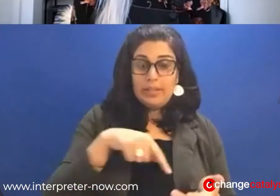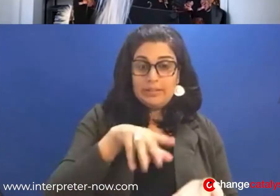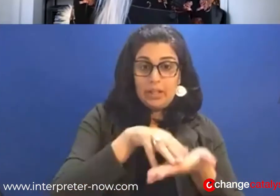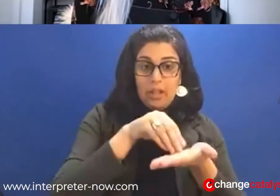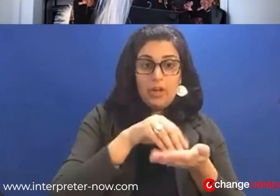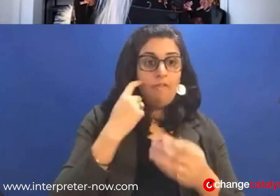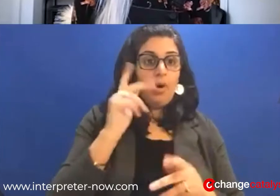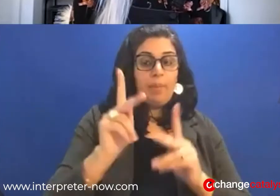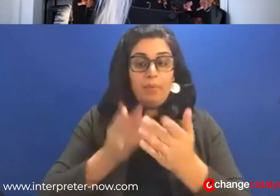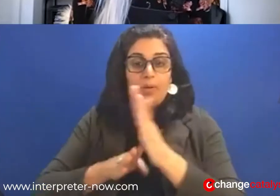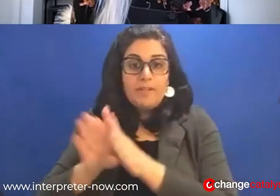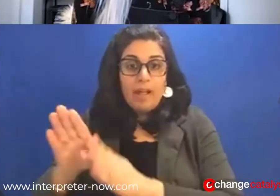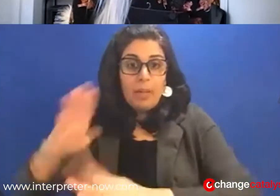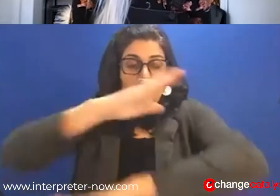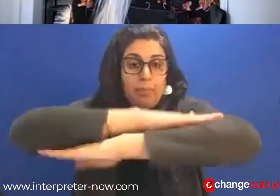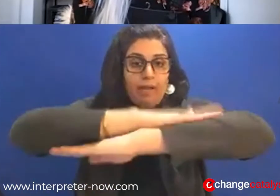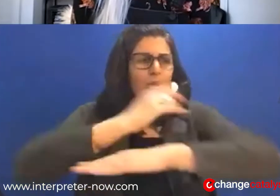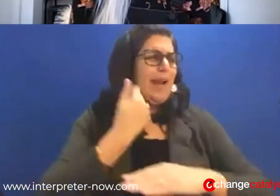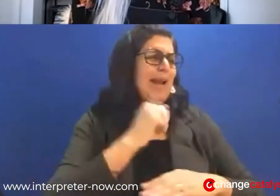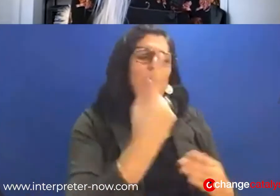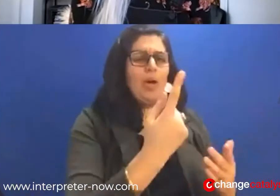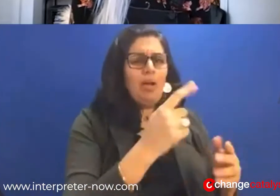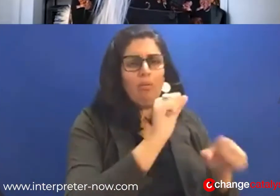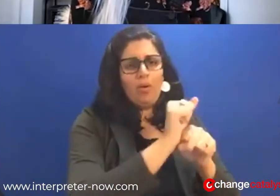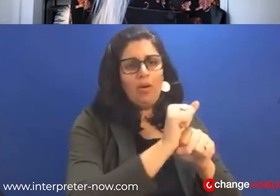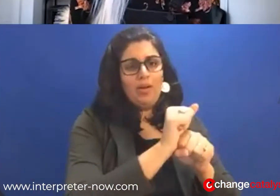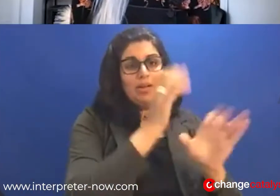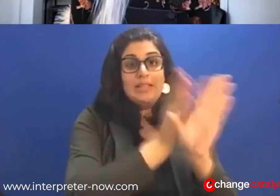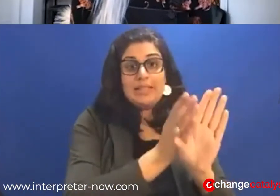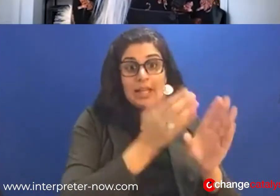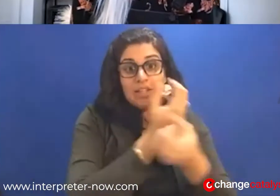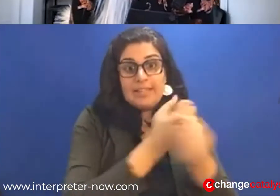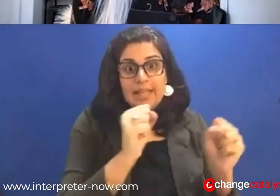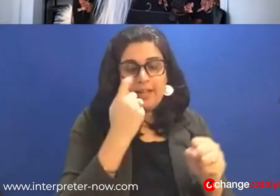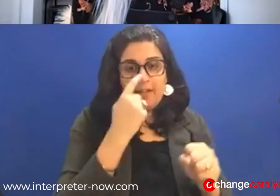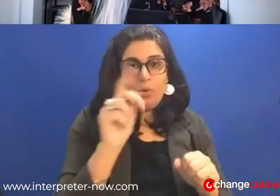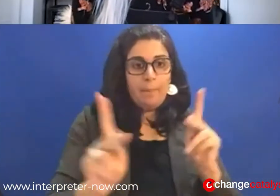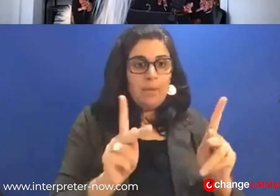platforms and for anybody who's working to create psychological safety so that people can be vulnerable and authentic.